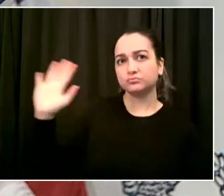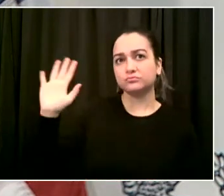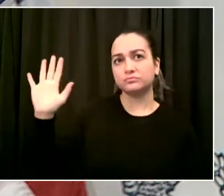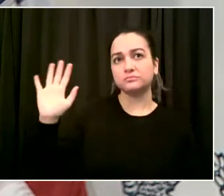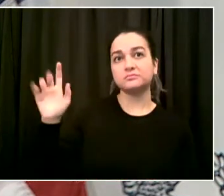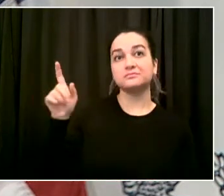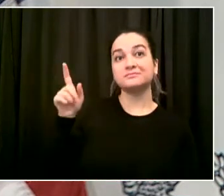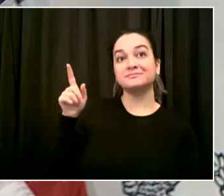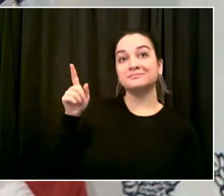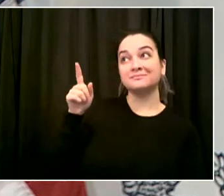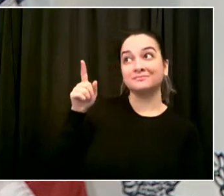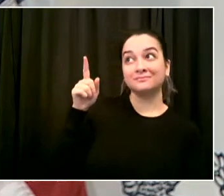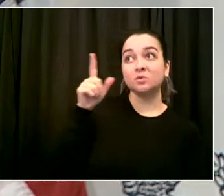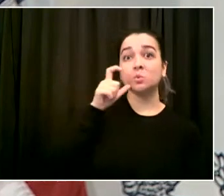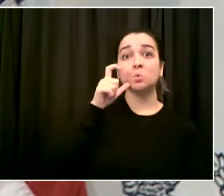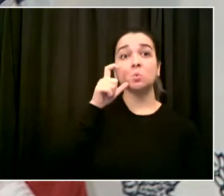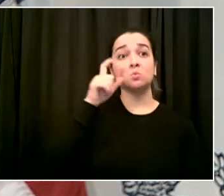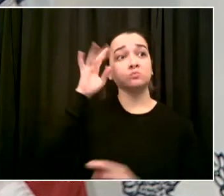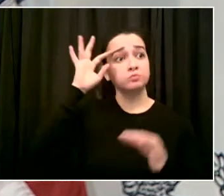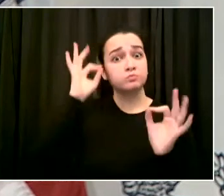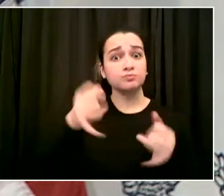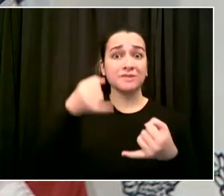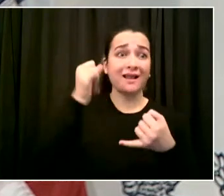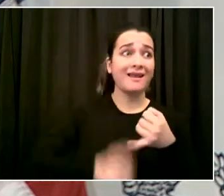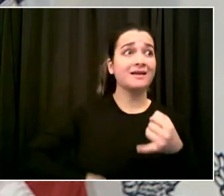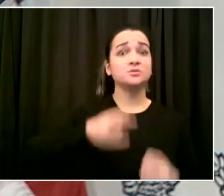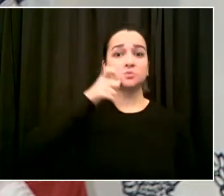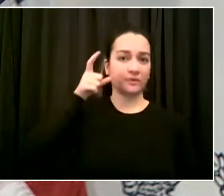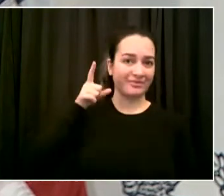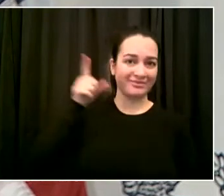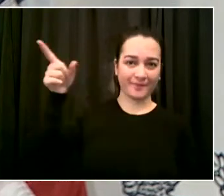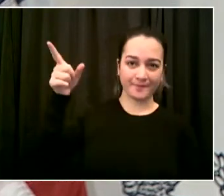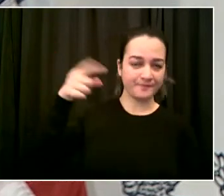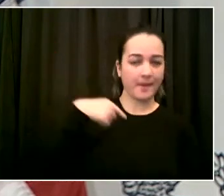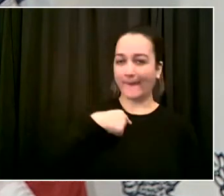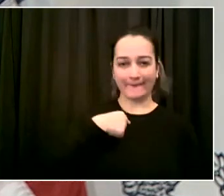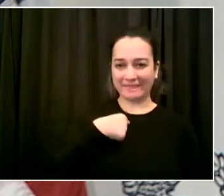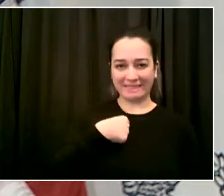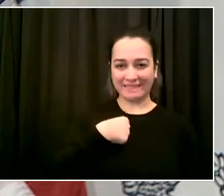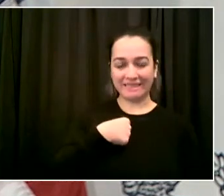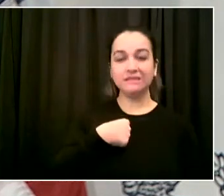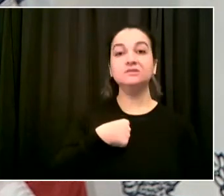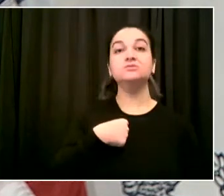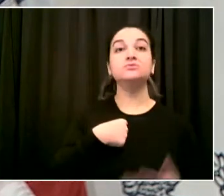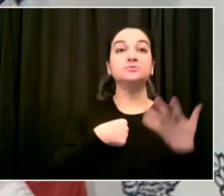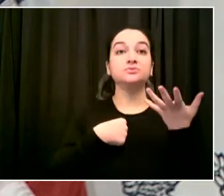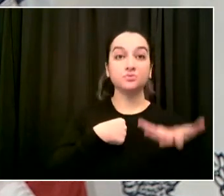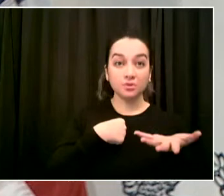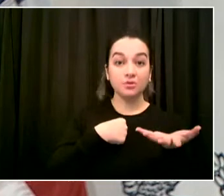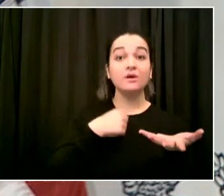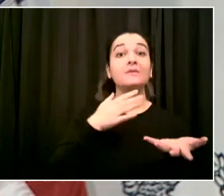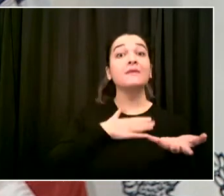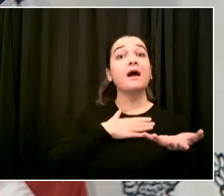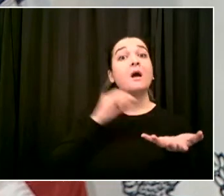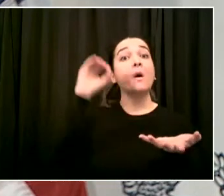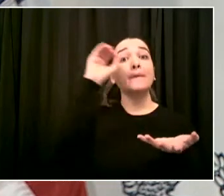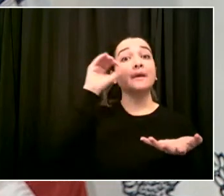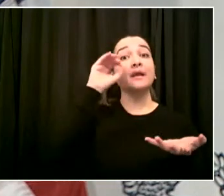DIVISION OF LABOR.